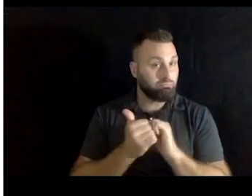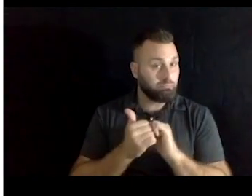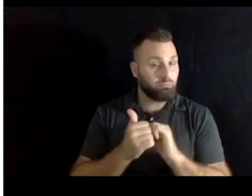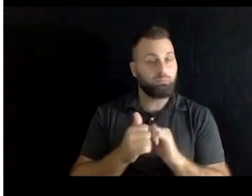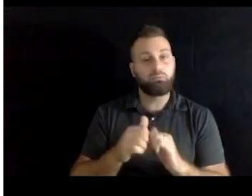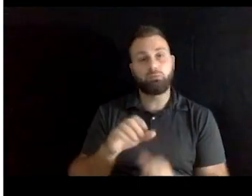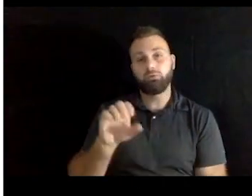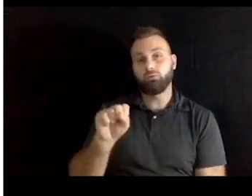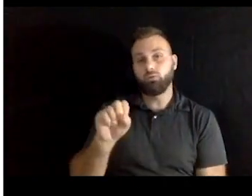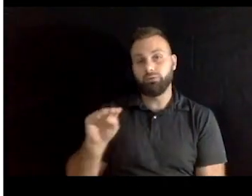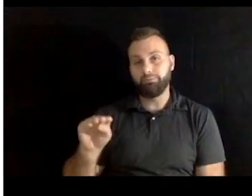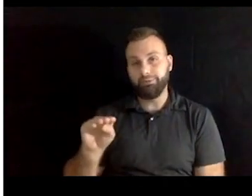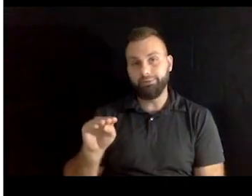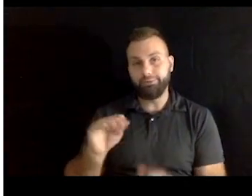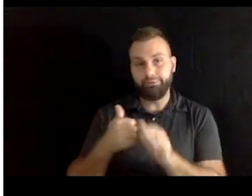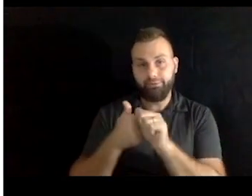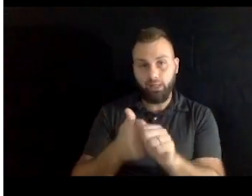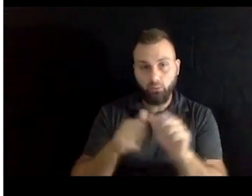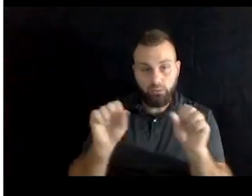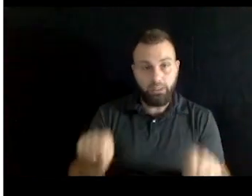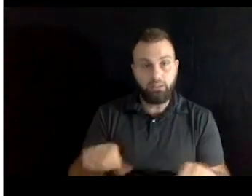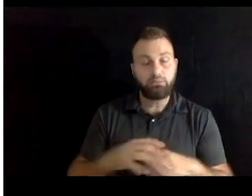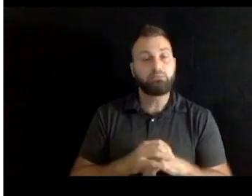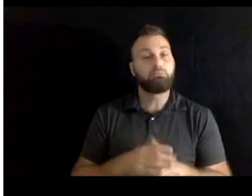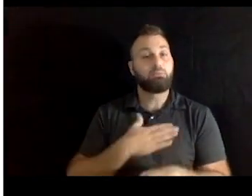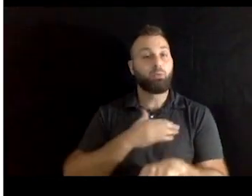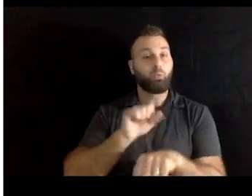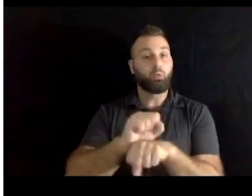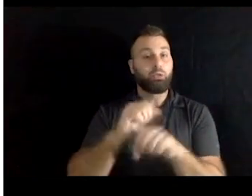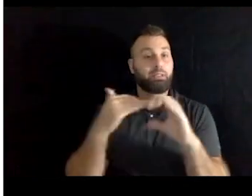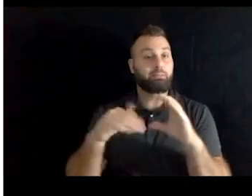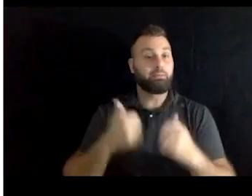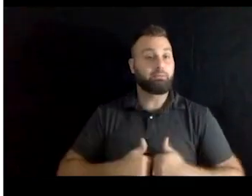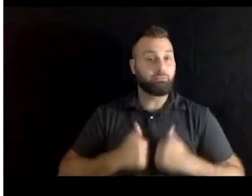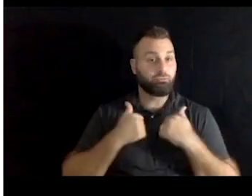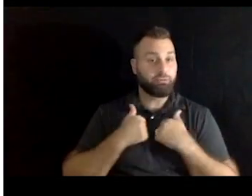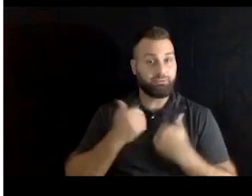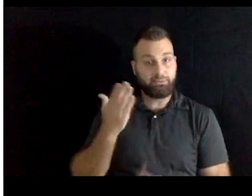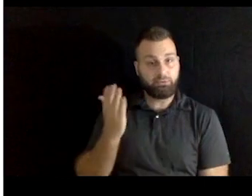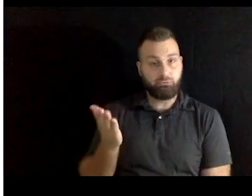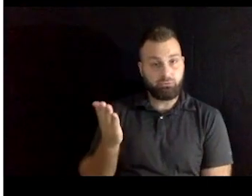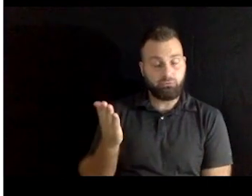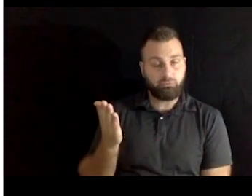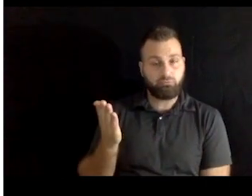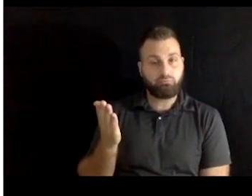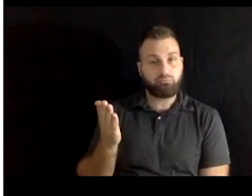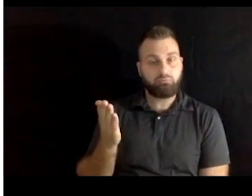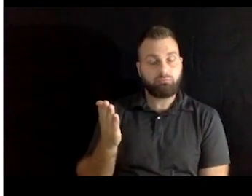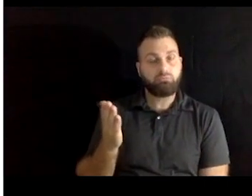me or follow me on social media so my work email address is on the on the slide.